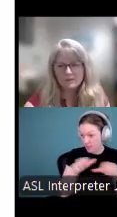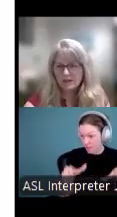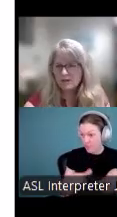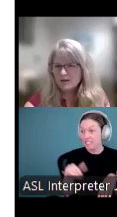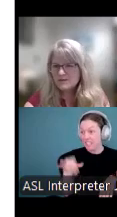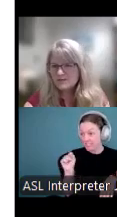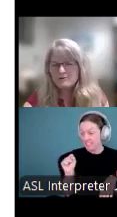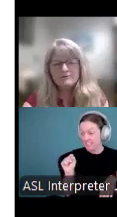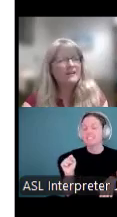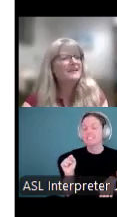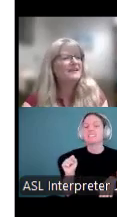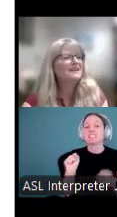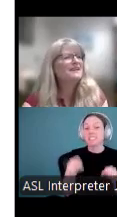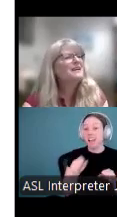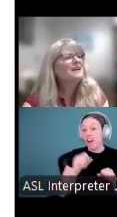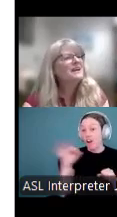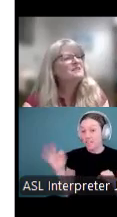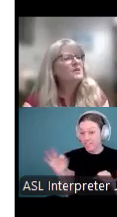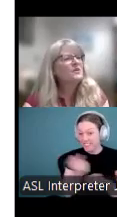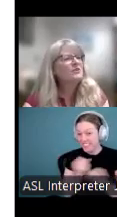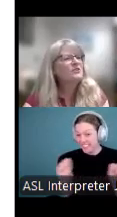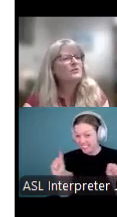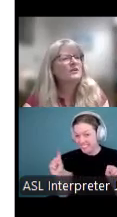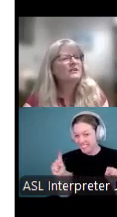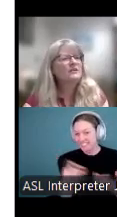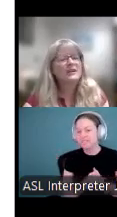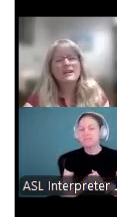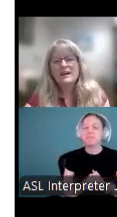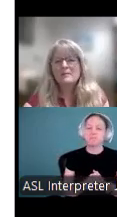get back off safely? And so they're just really learning how